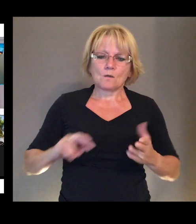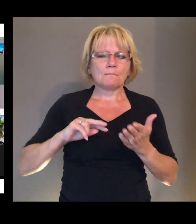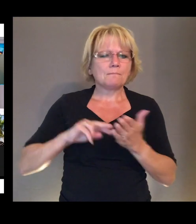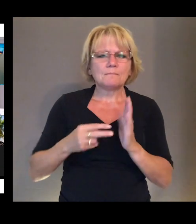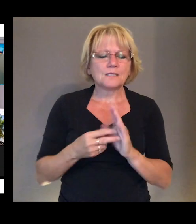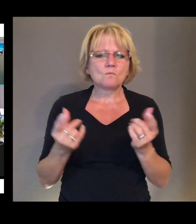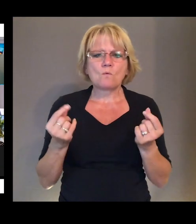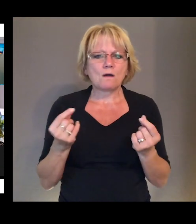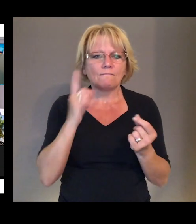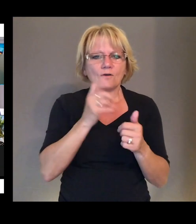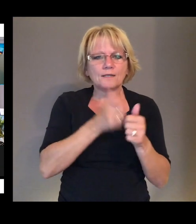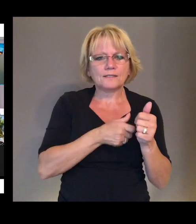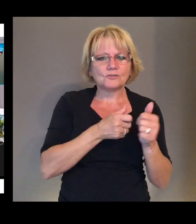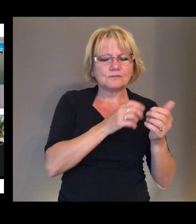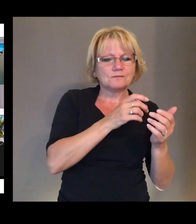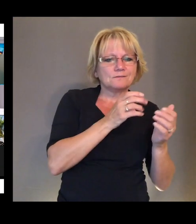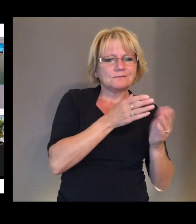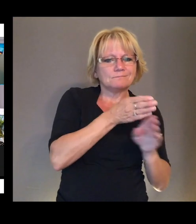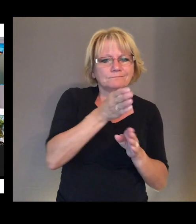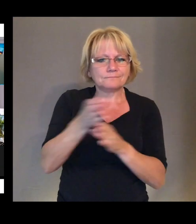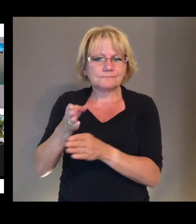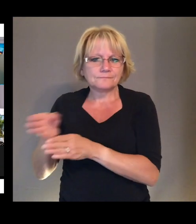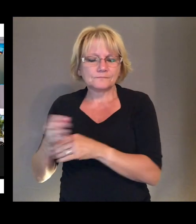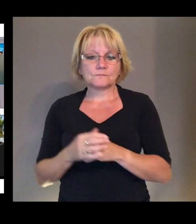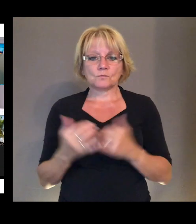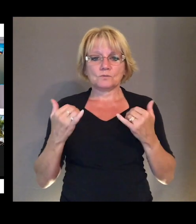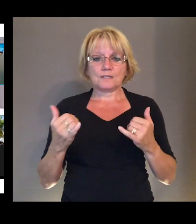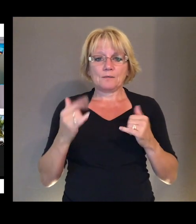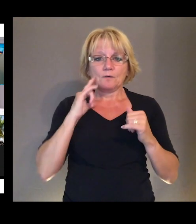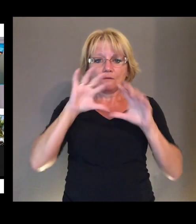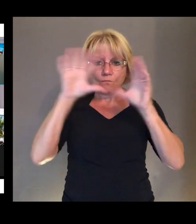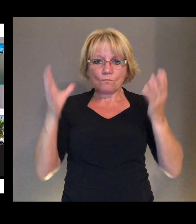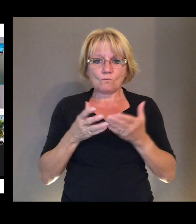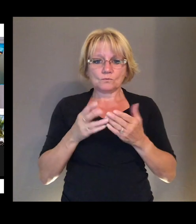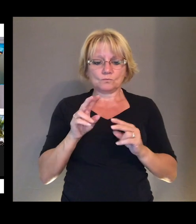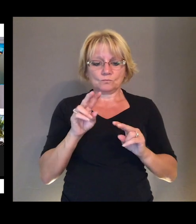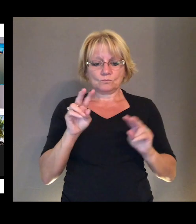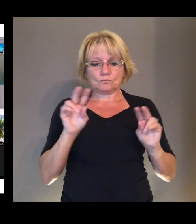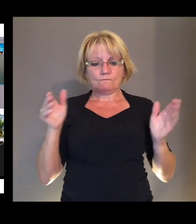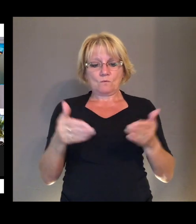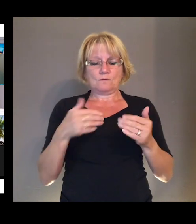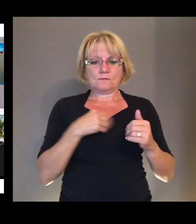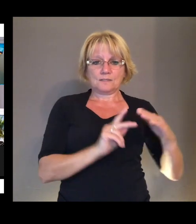and as administrators in our areas. So today we're gonna talk about... Today we're gonna look at K-16.